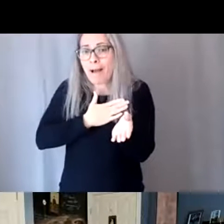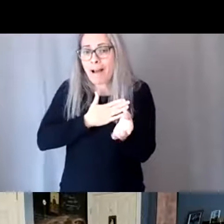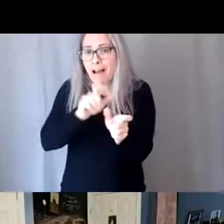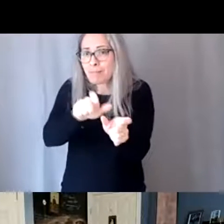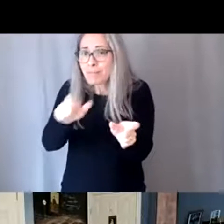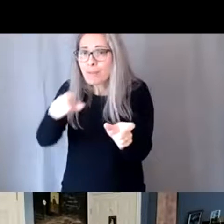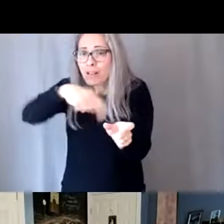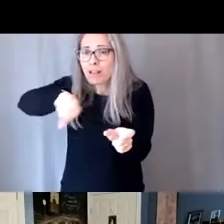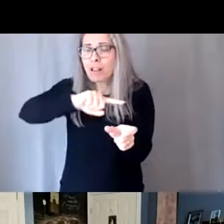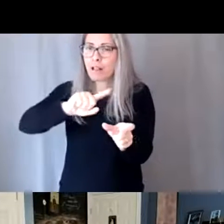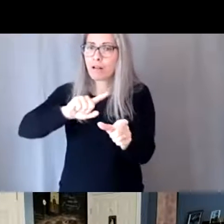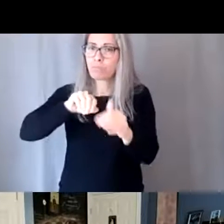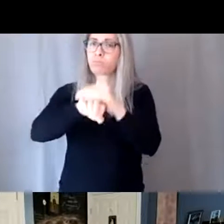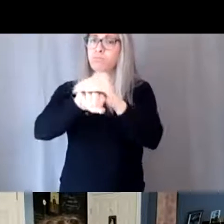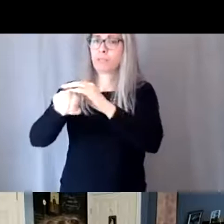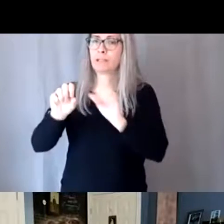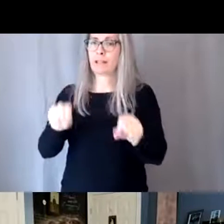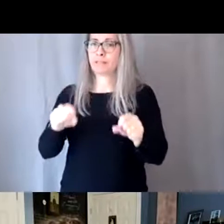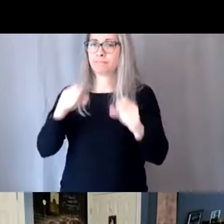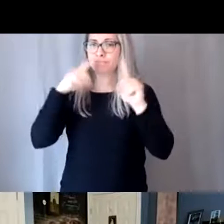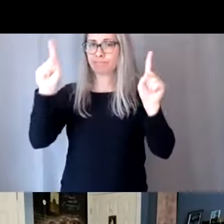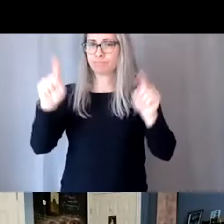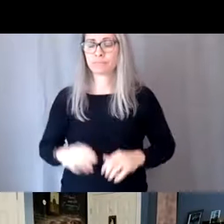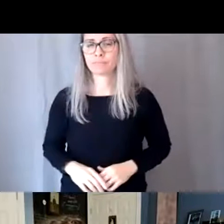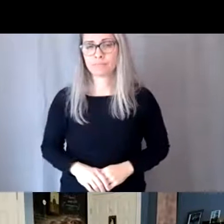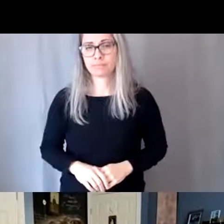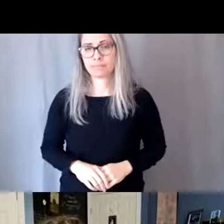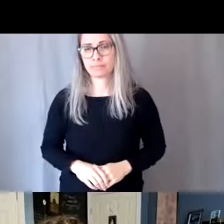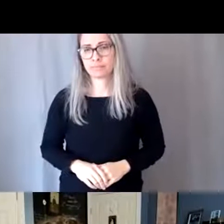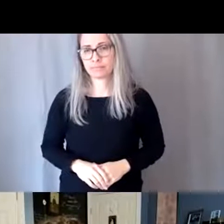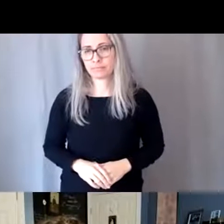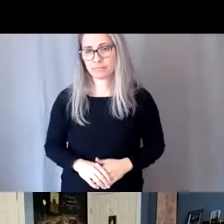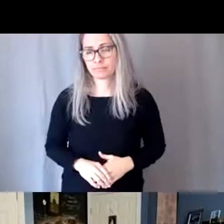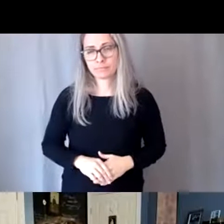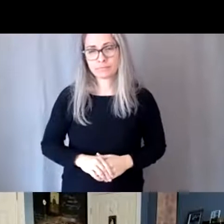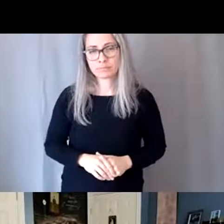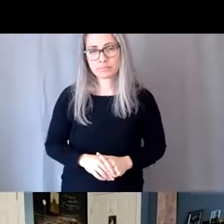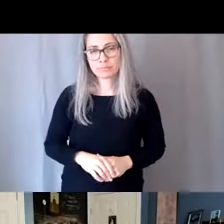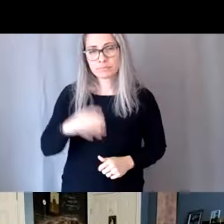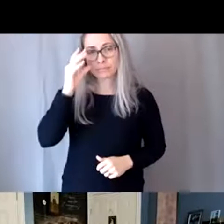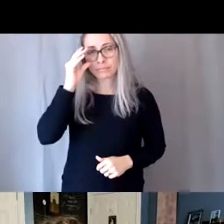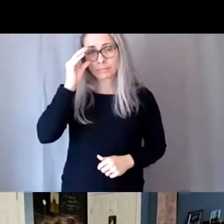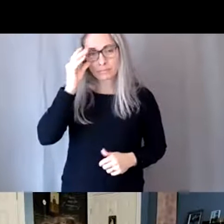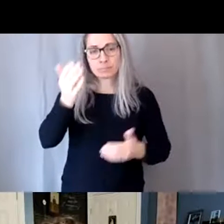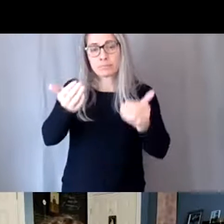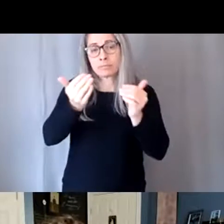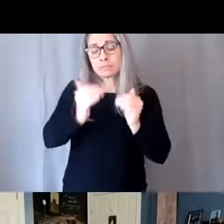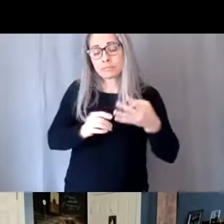a different example might be a very nuanced understanding of ableism and experiential understanding of ableism